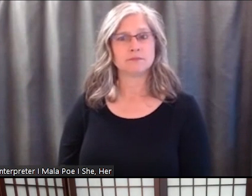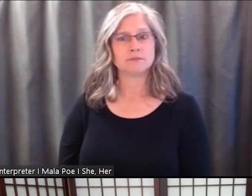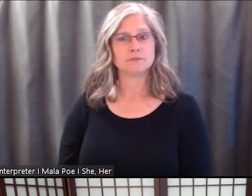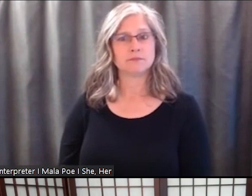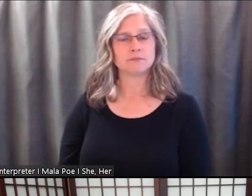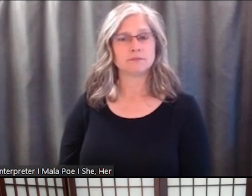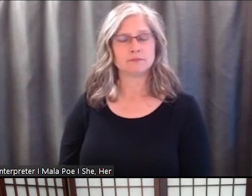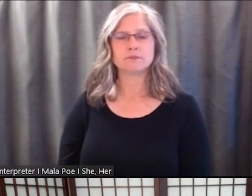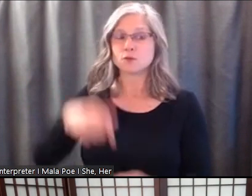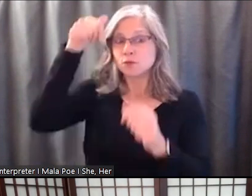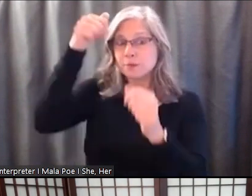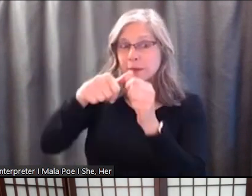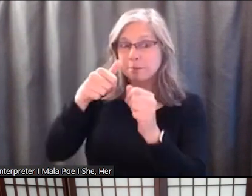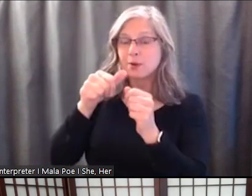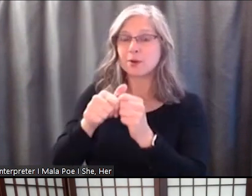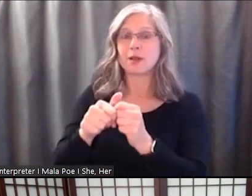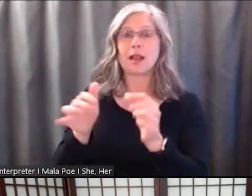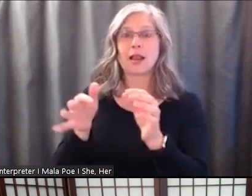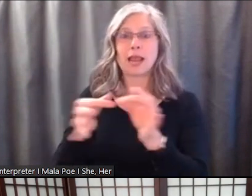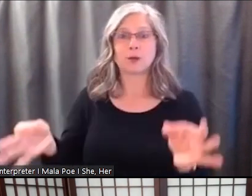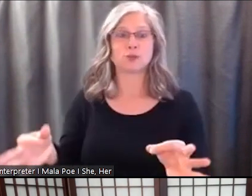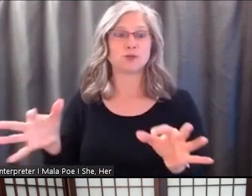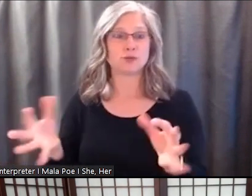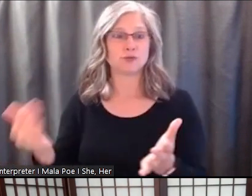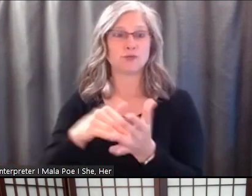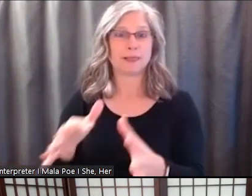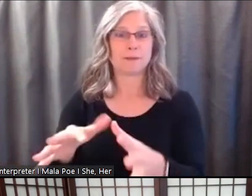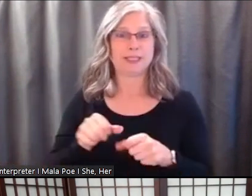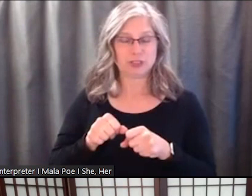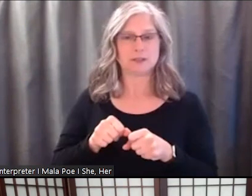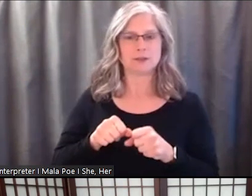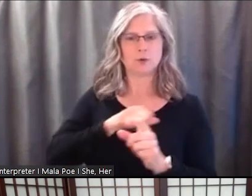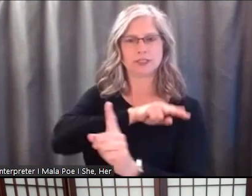Keeping in mind that a language reclamation orientation firmly recognizes that colonization and other